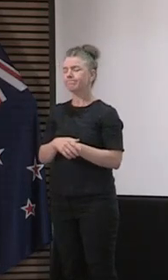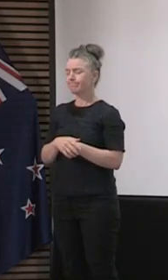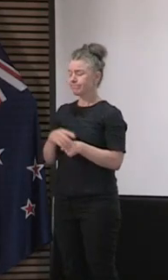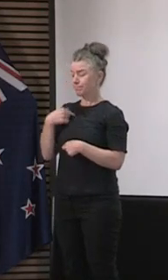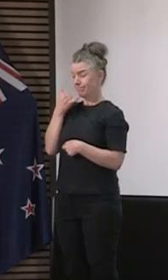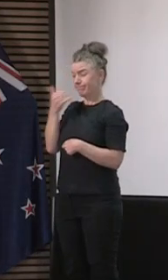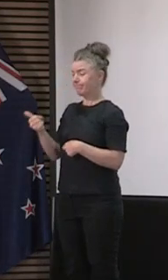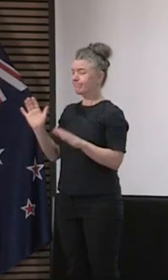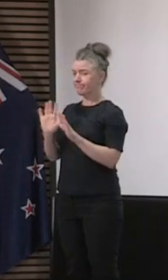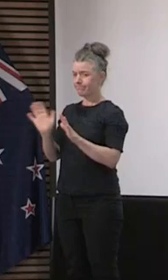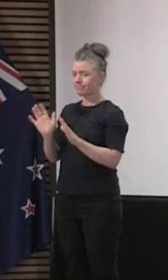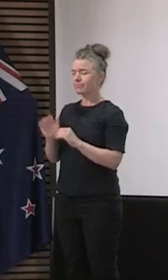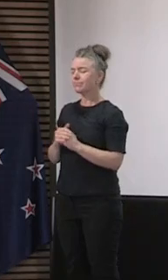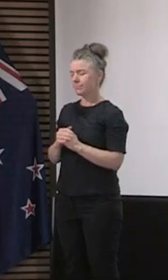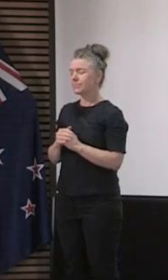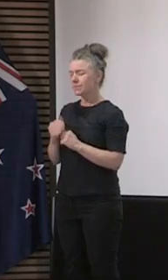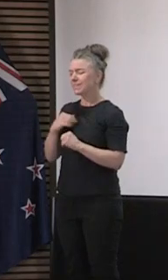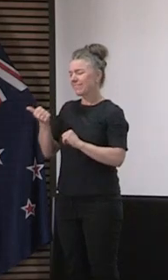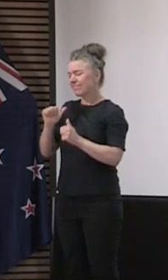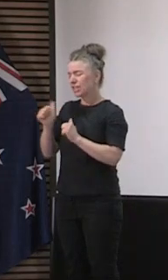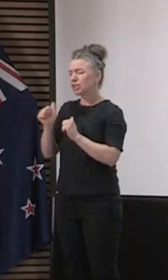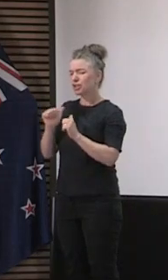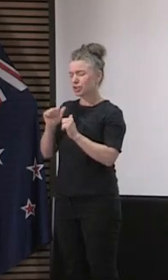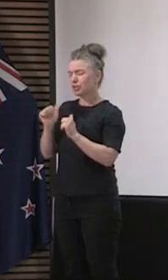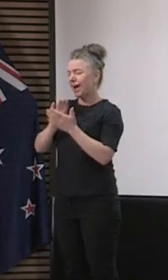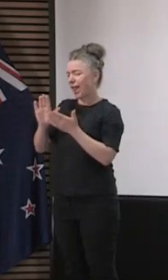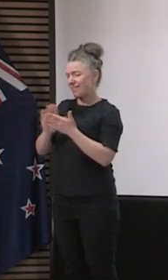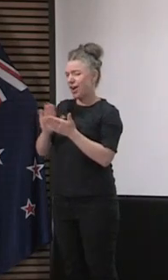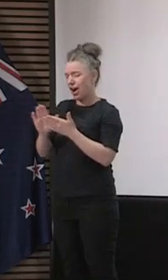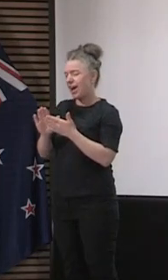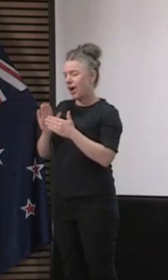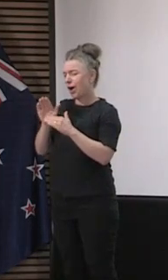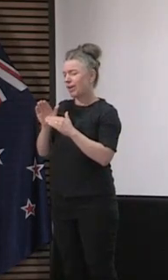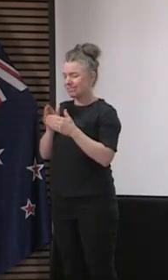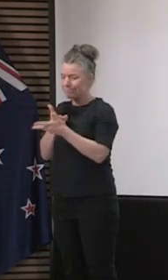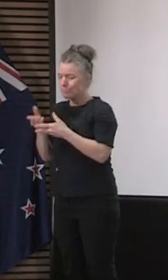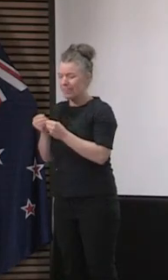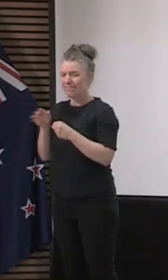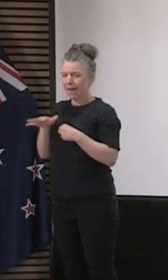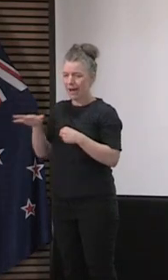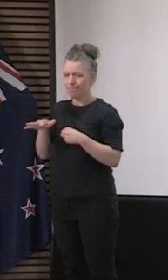Stable. I haven't personally. The medical off health officer has. Throughout the coms team